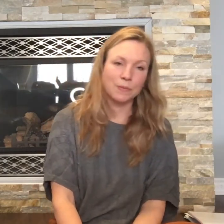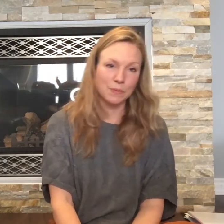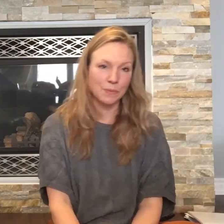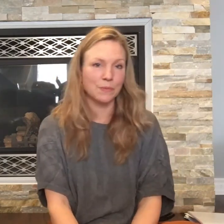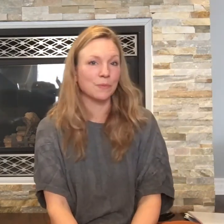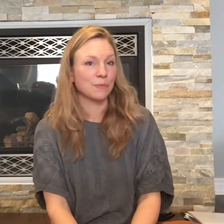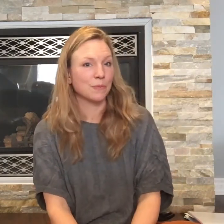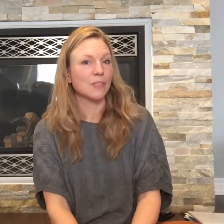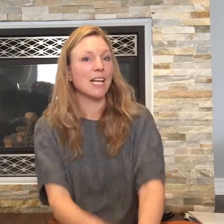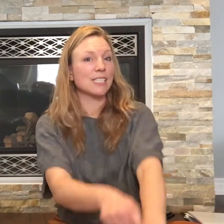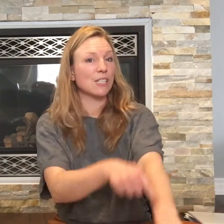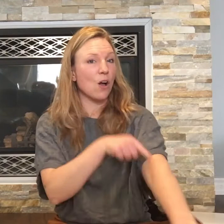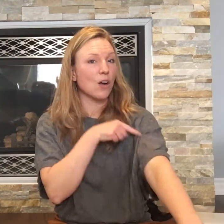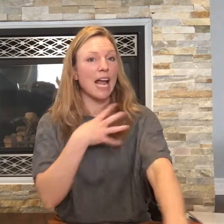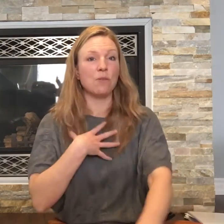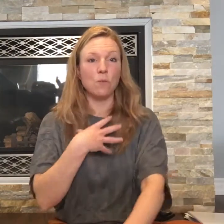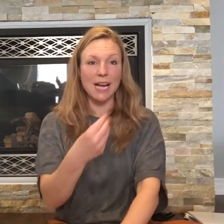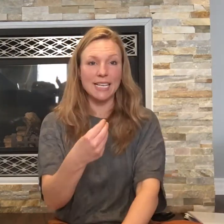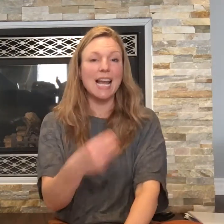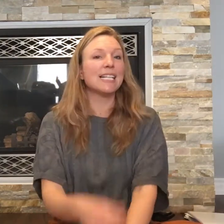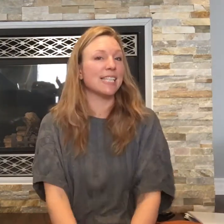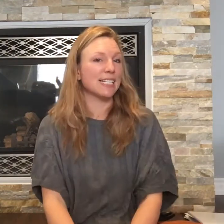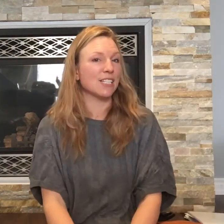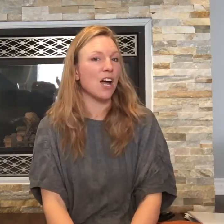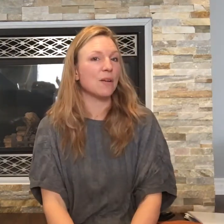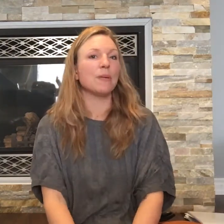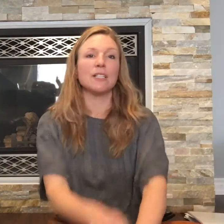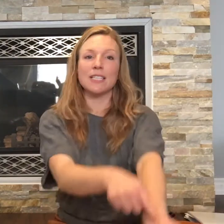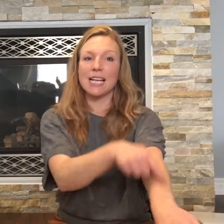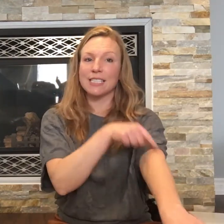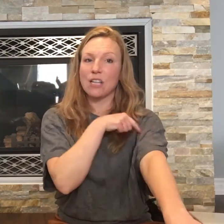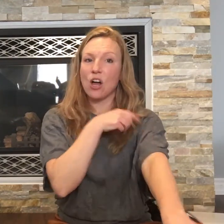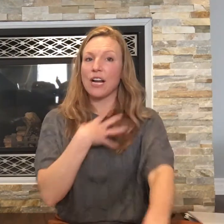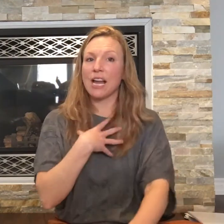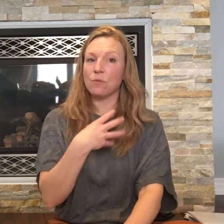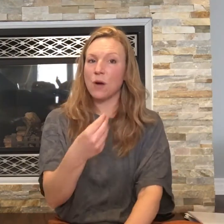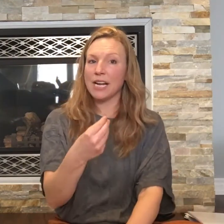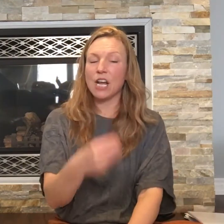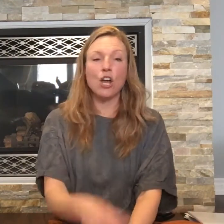Who's got a beard that's LONG and WHITE, Santa's got a beard that's LONG and WHITE.